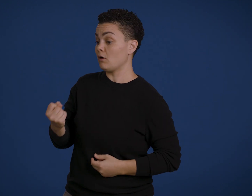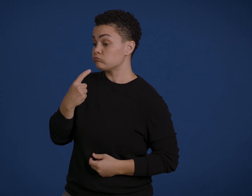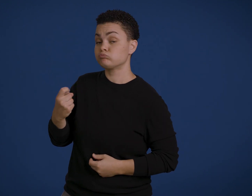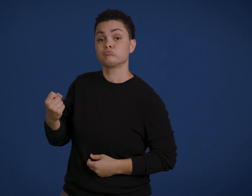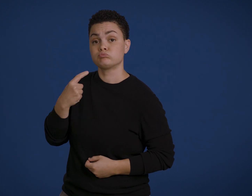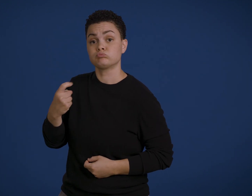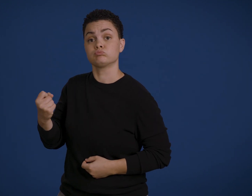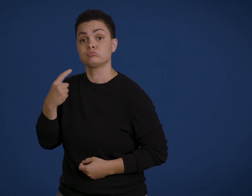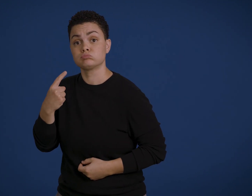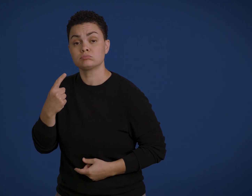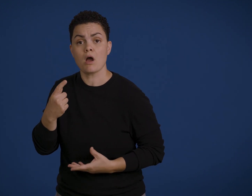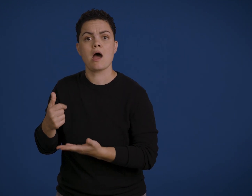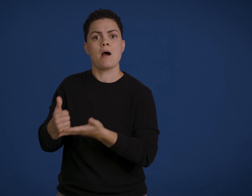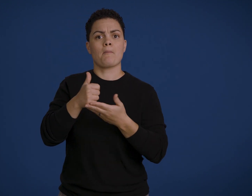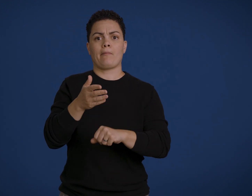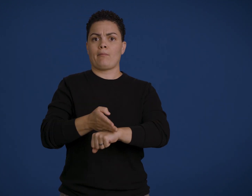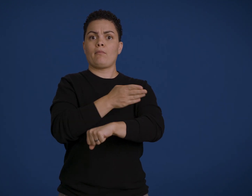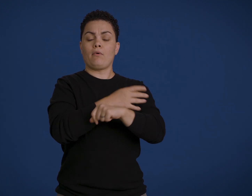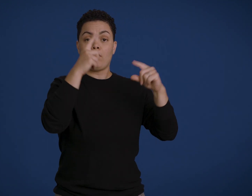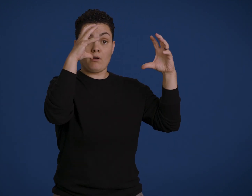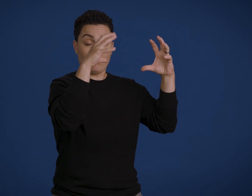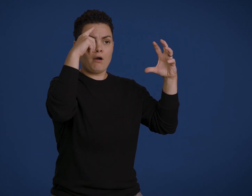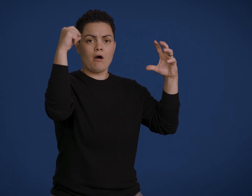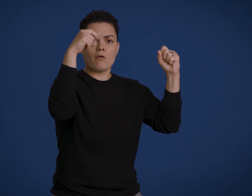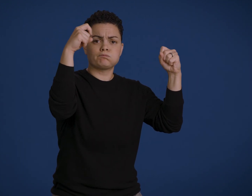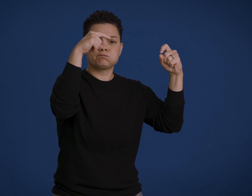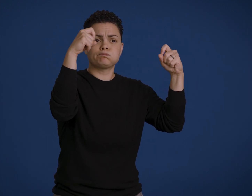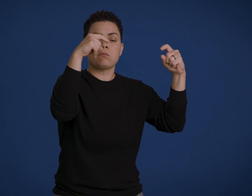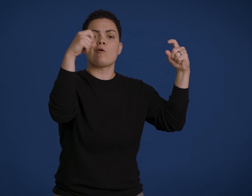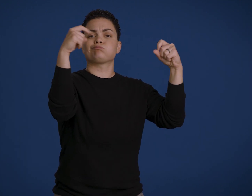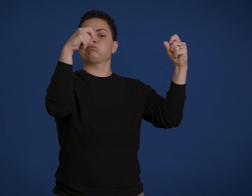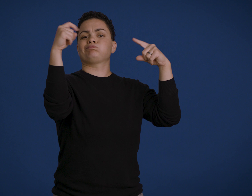And in this way, it acts as an antianxiety and antidepressant medication.